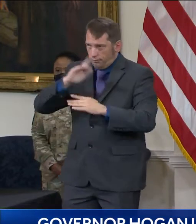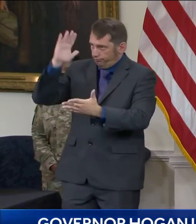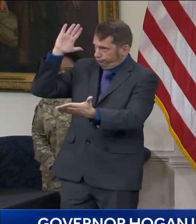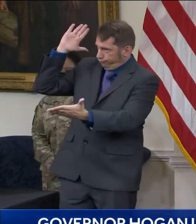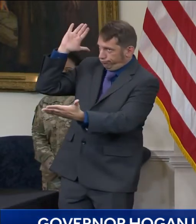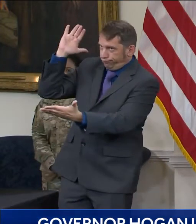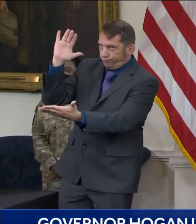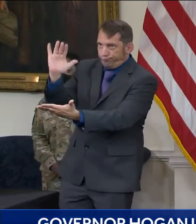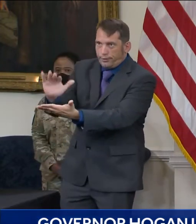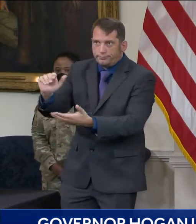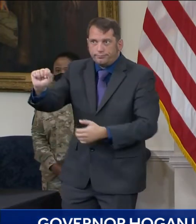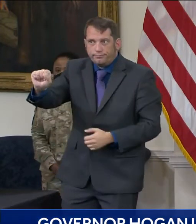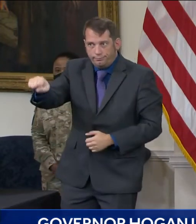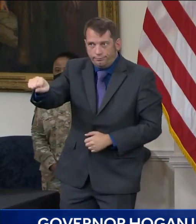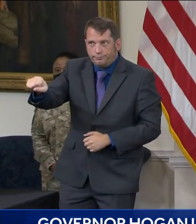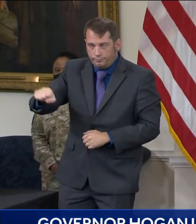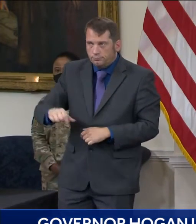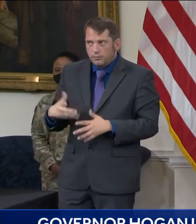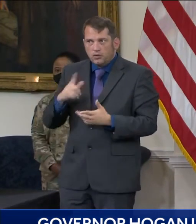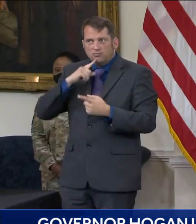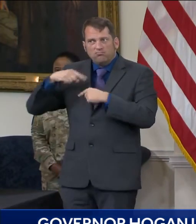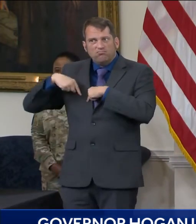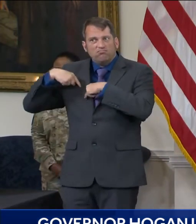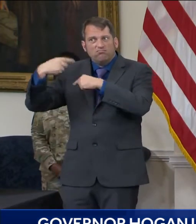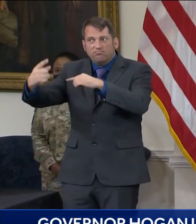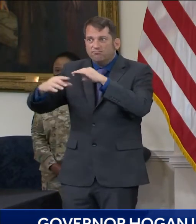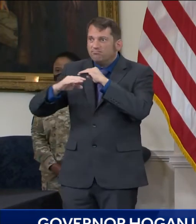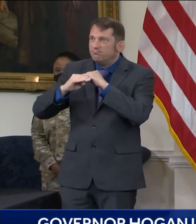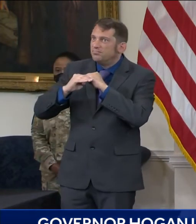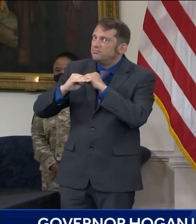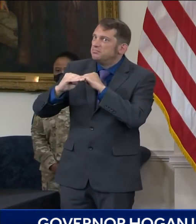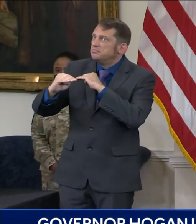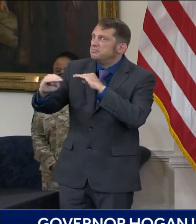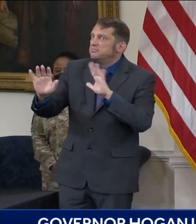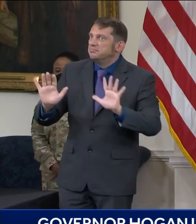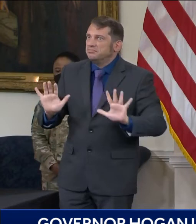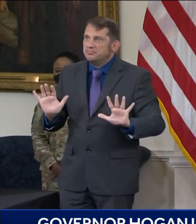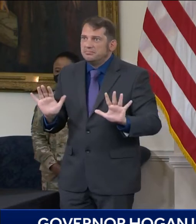WE HAVE BEEN ON A PLATEAU FOR A COUPLE OF WEEKS.